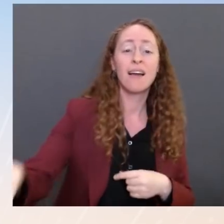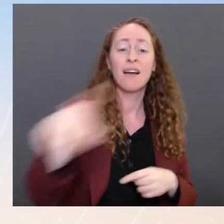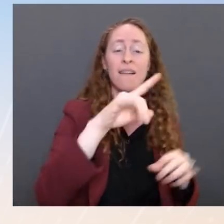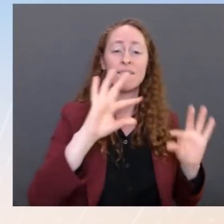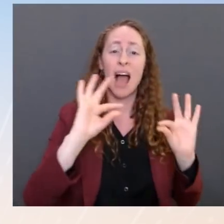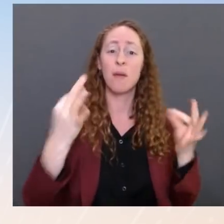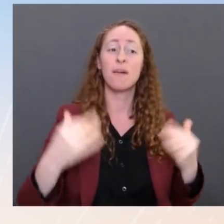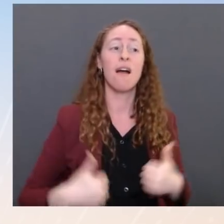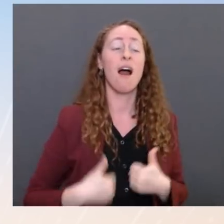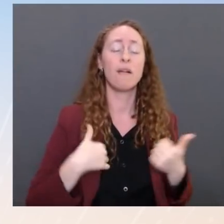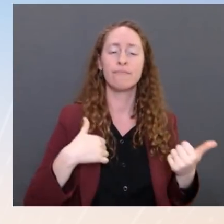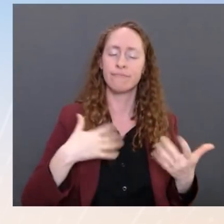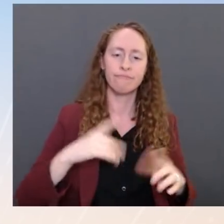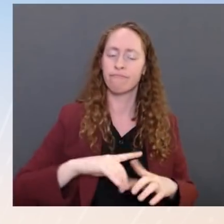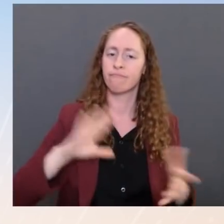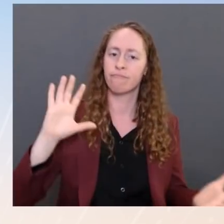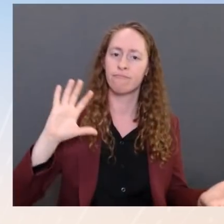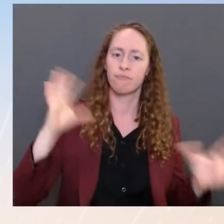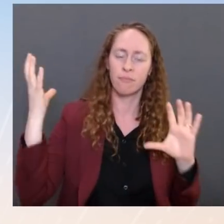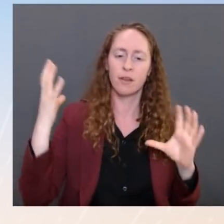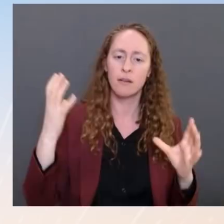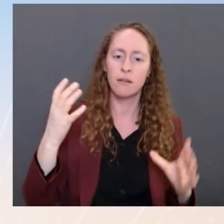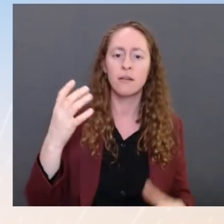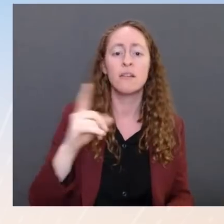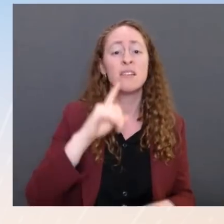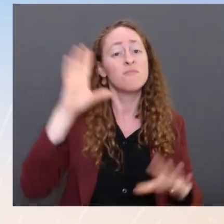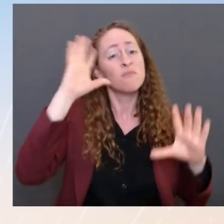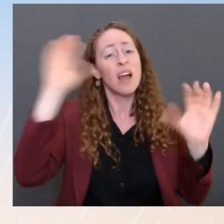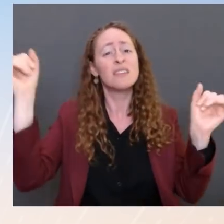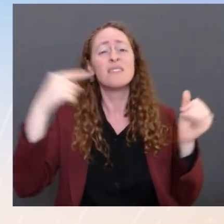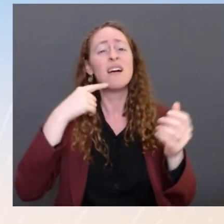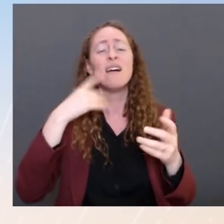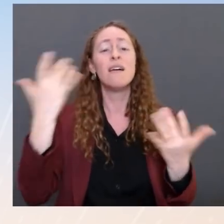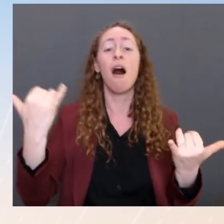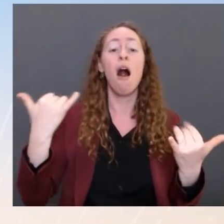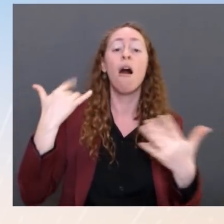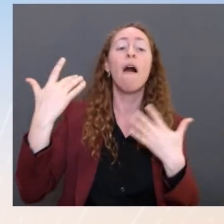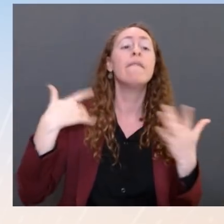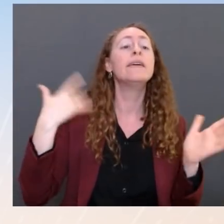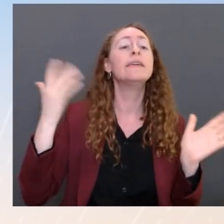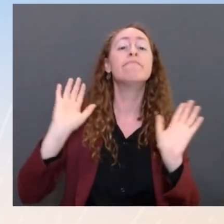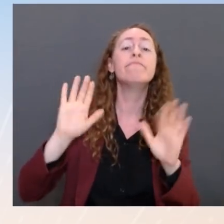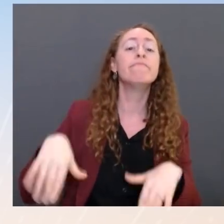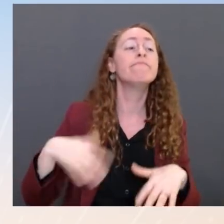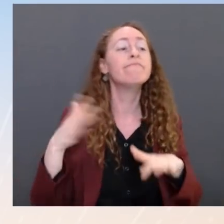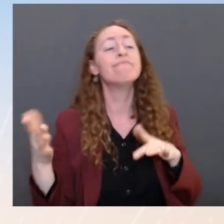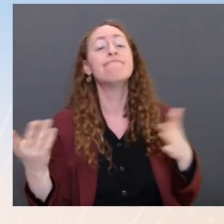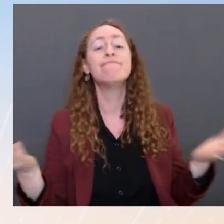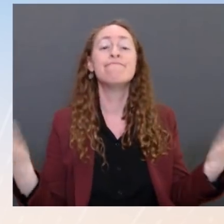It is critical that we honor those who have been lost by doing everything we can to prevent as many deaths as possible.